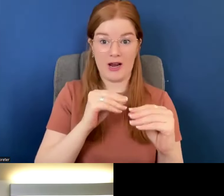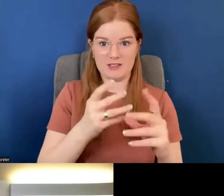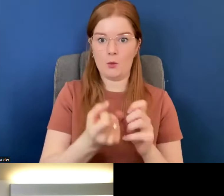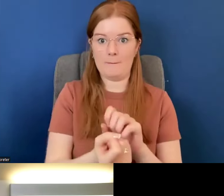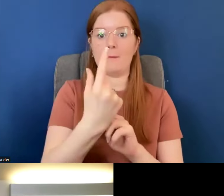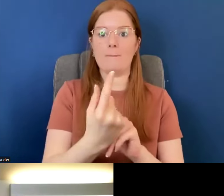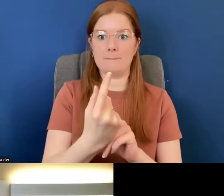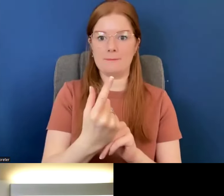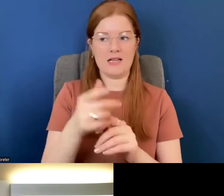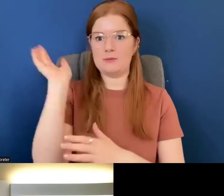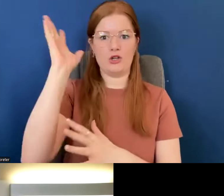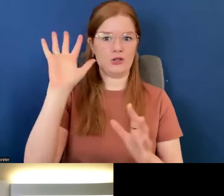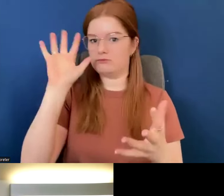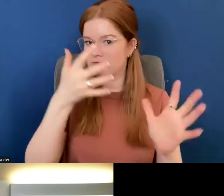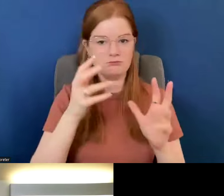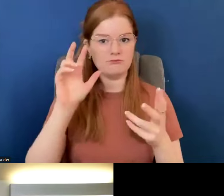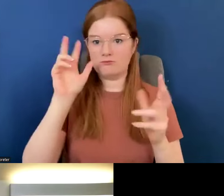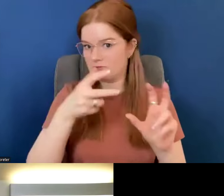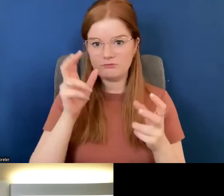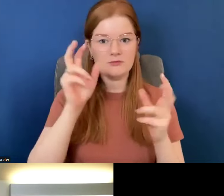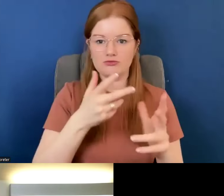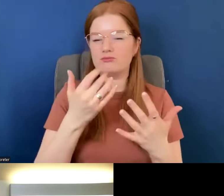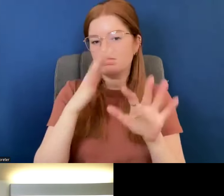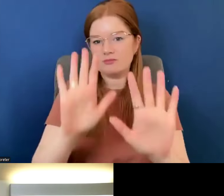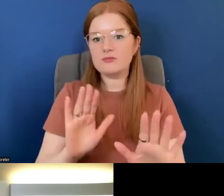in front of the speaker, and that can be quite distracting. So any questions for